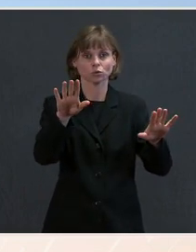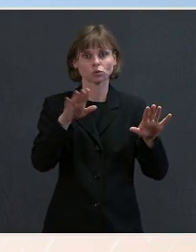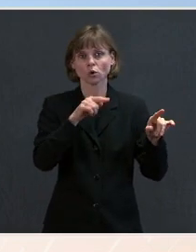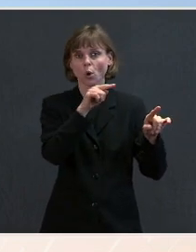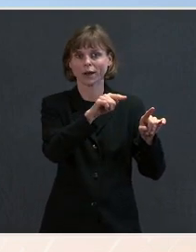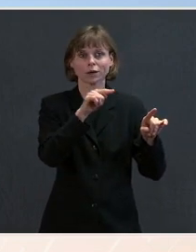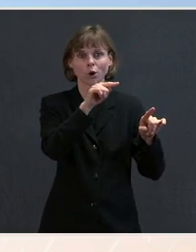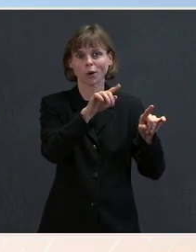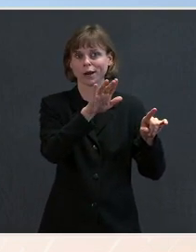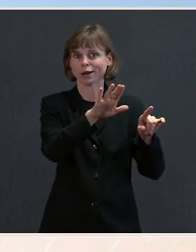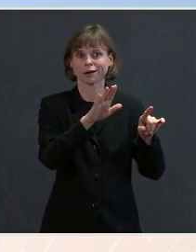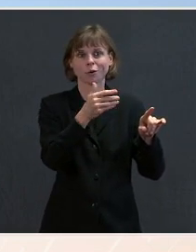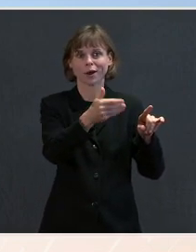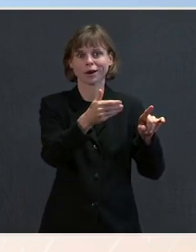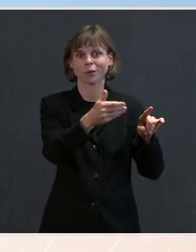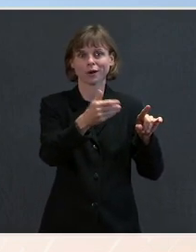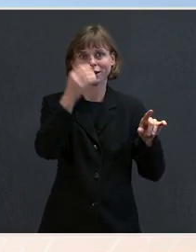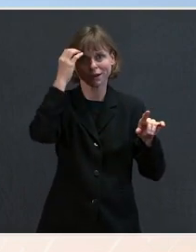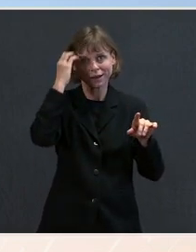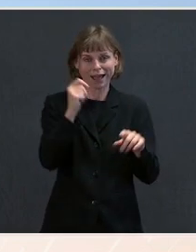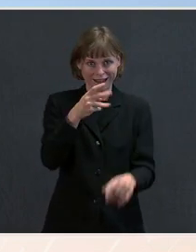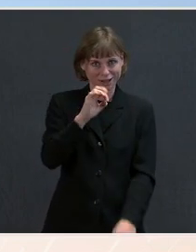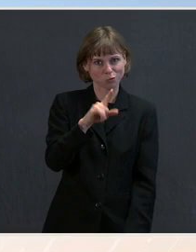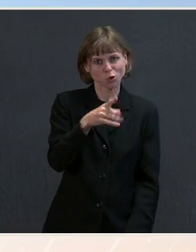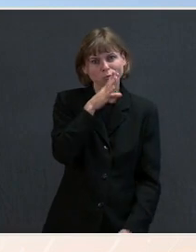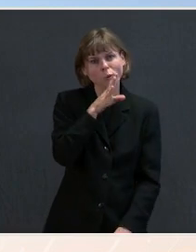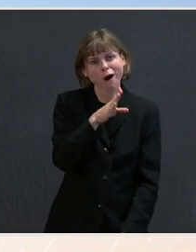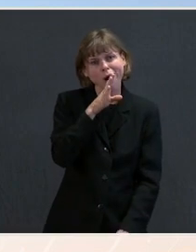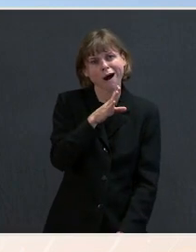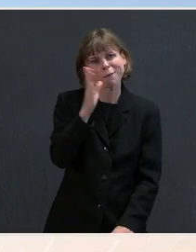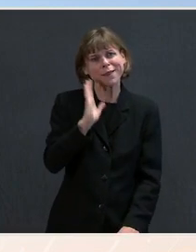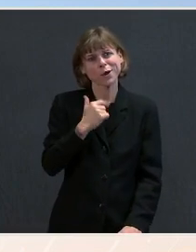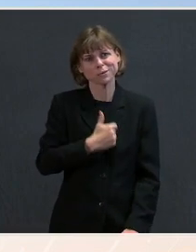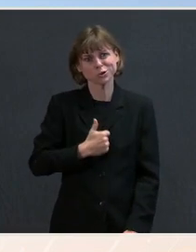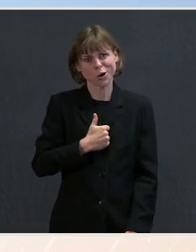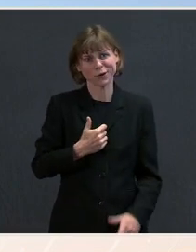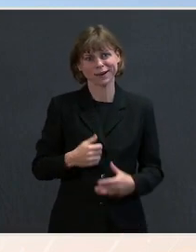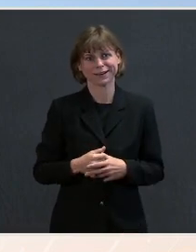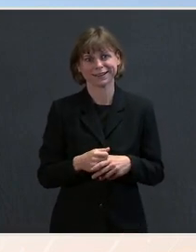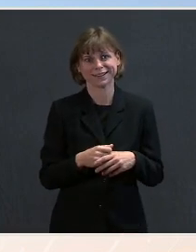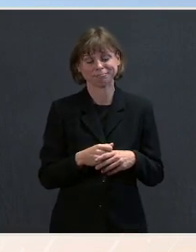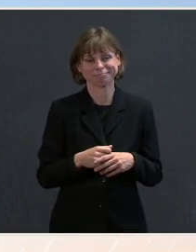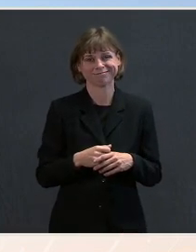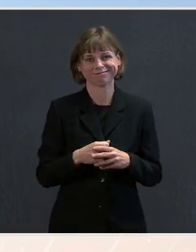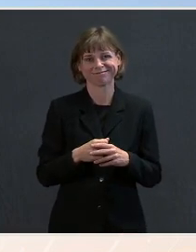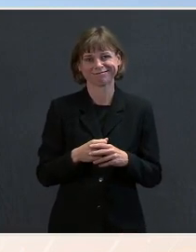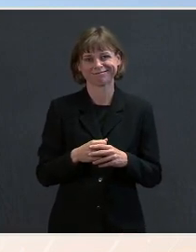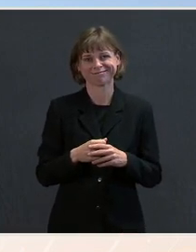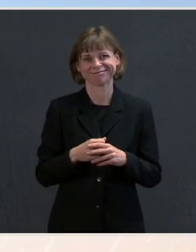The Press: Okay. >> Ms. Psaki: Go ahead. The Press: Hi, Jen. Ms. Psaki: April, you've been so quiet back there. I apologize. Go ahead. The Press: Okay.